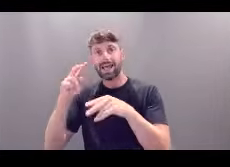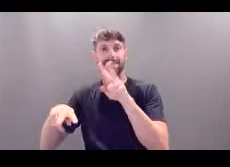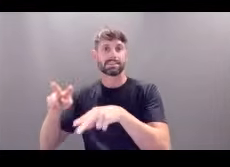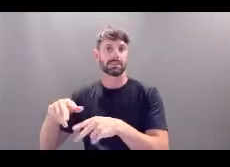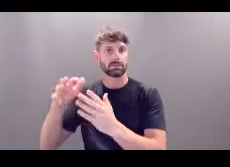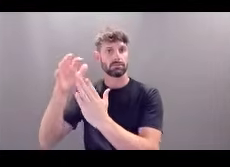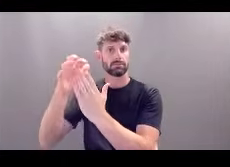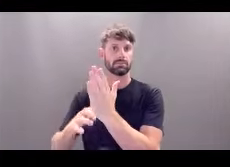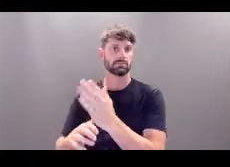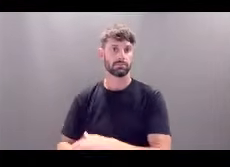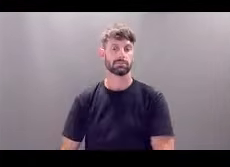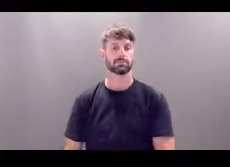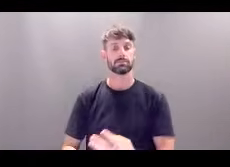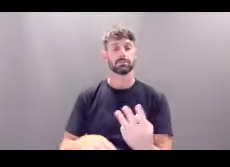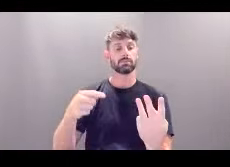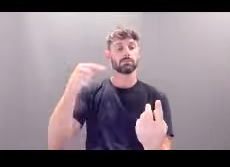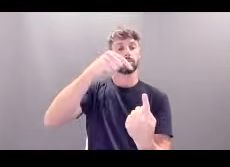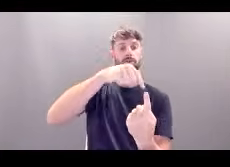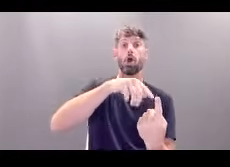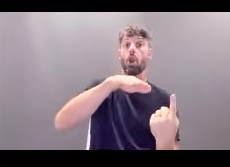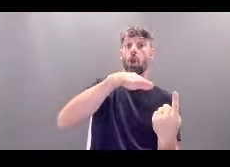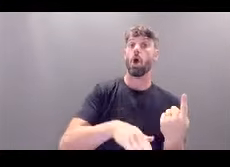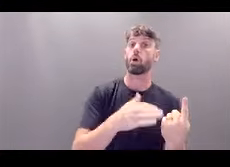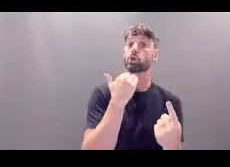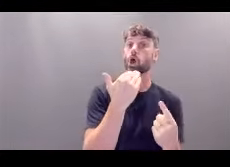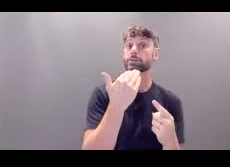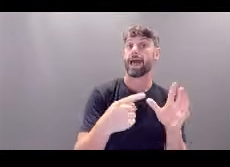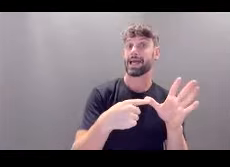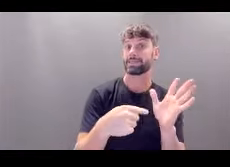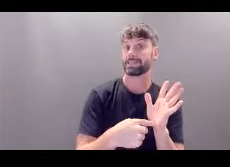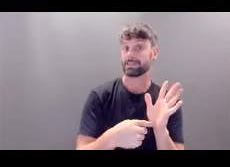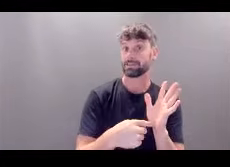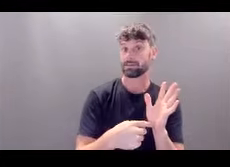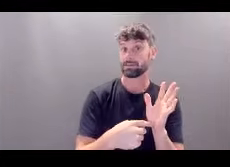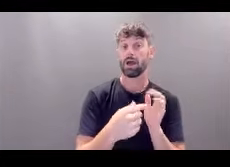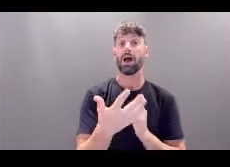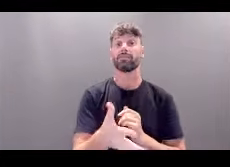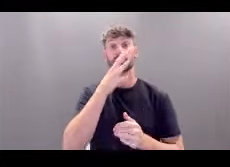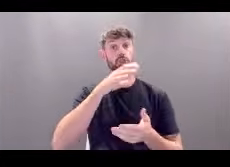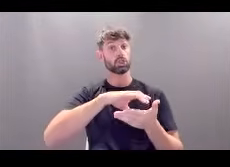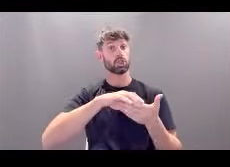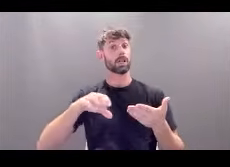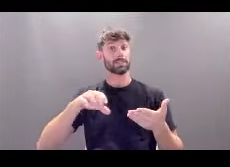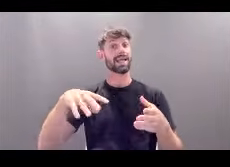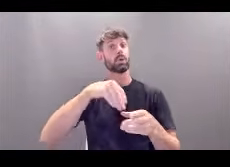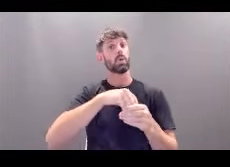For low cost AT $500 is funded in the Capacity Building budget